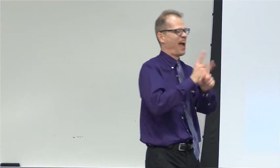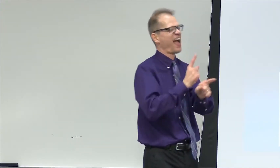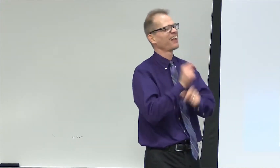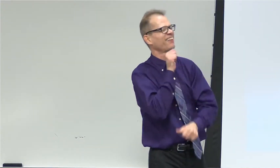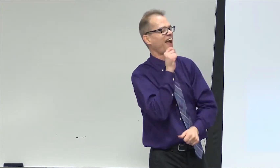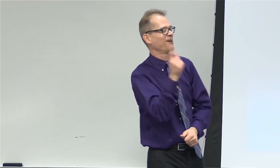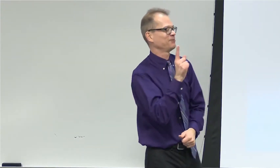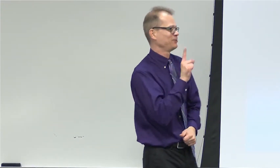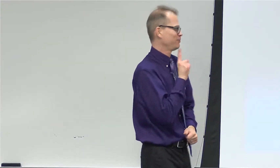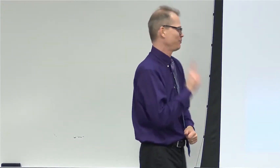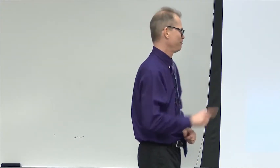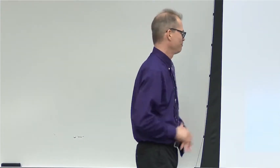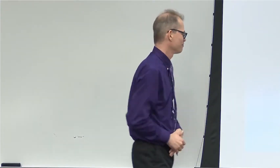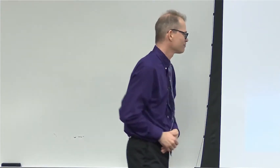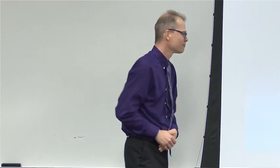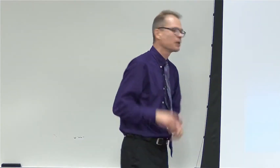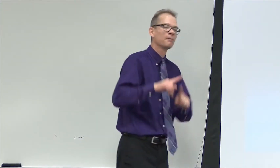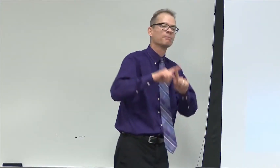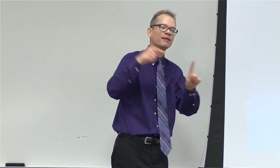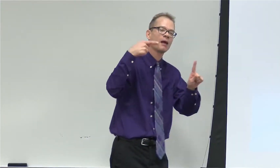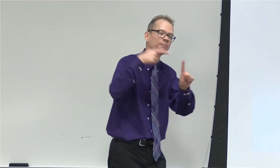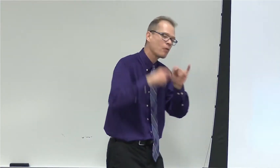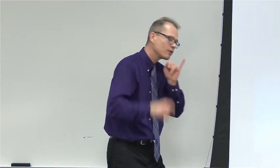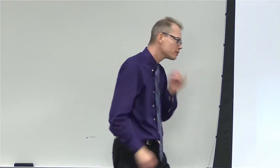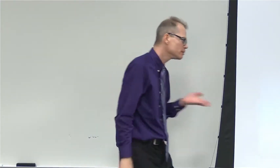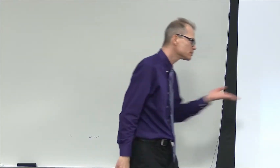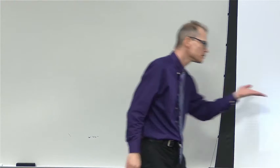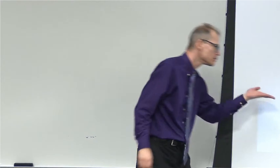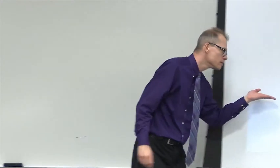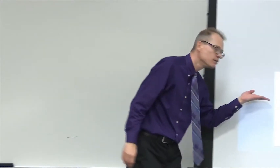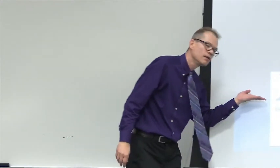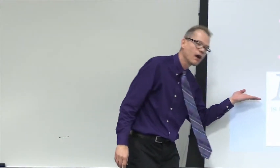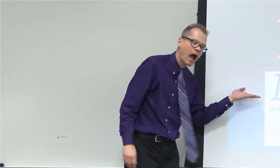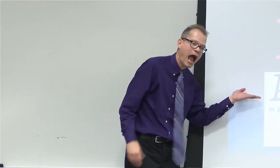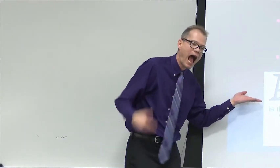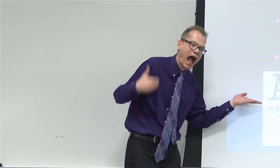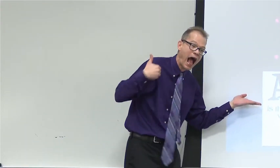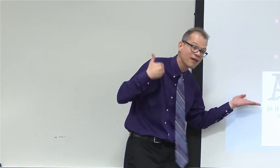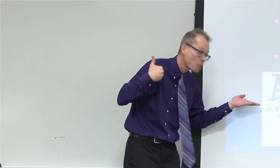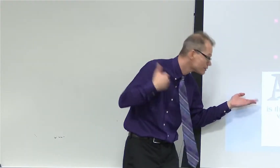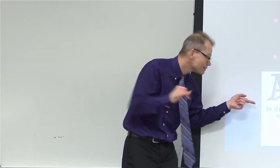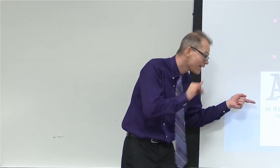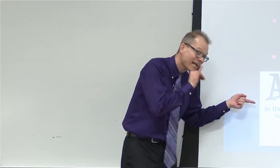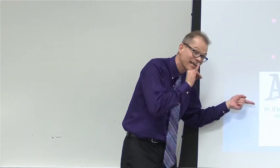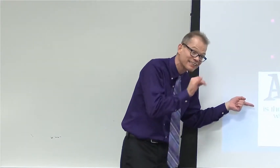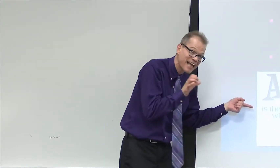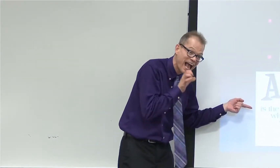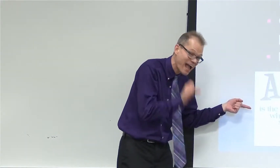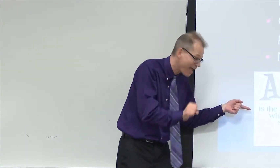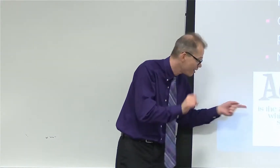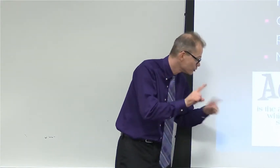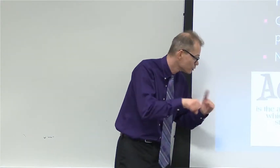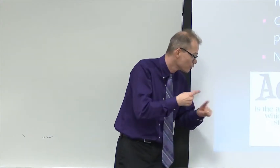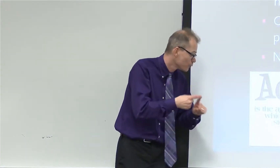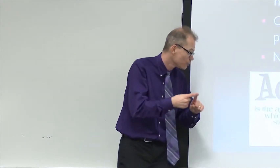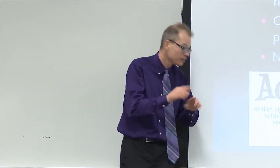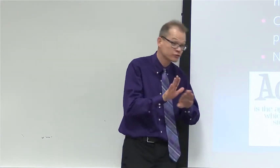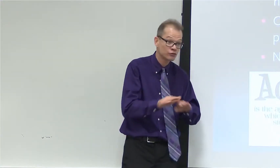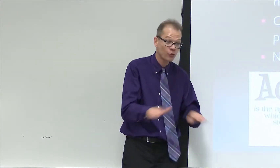Ha ha ha! Right. That's not always true. Yes, that's correct. But, ha ha, adolescence is an age at which children